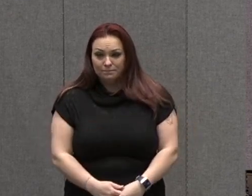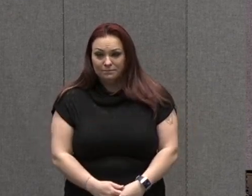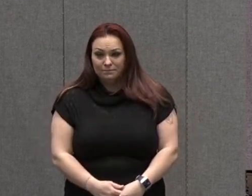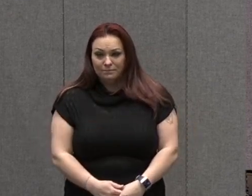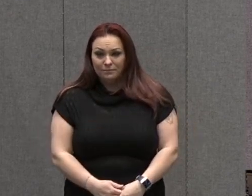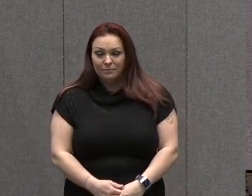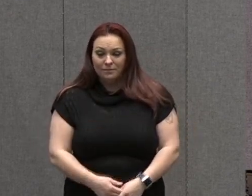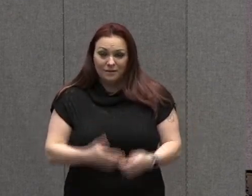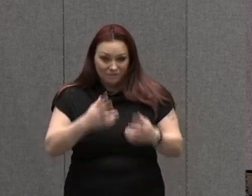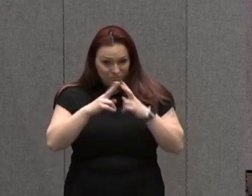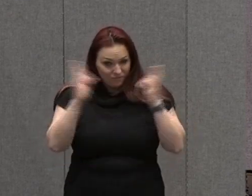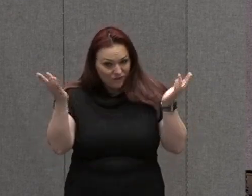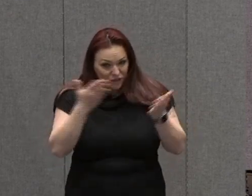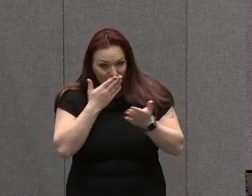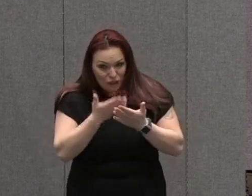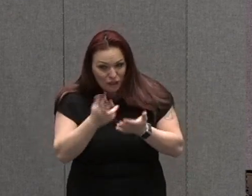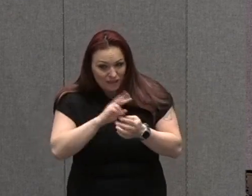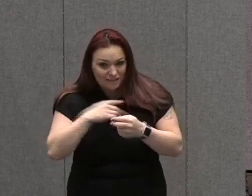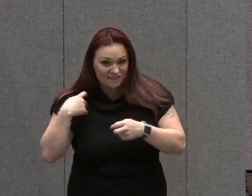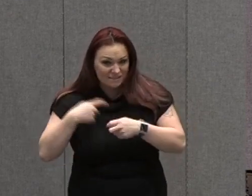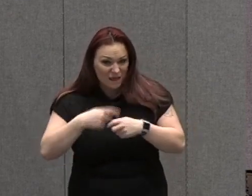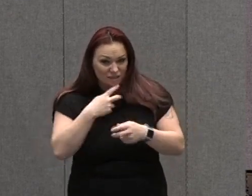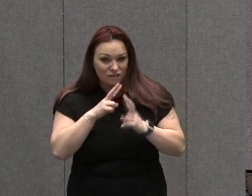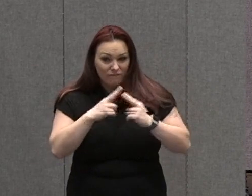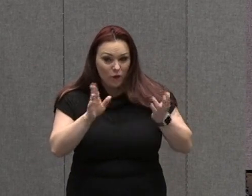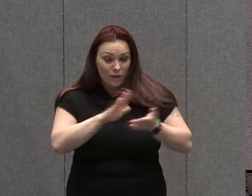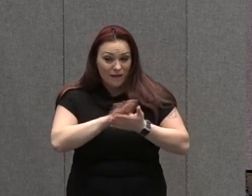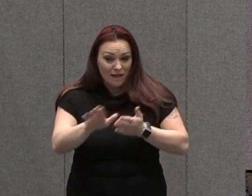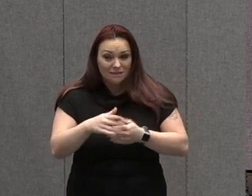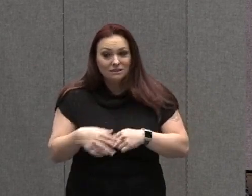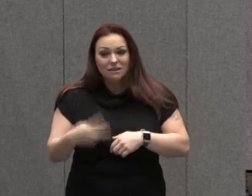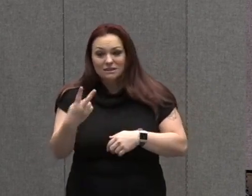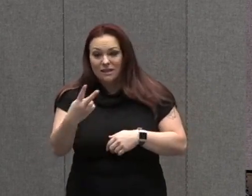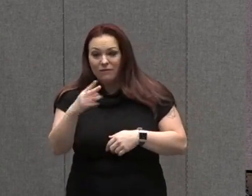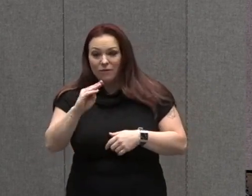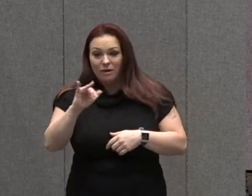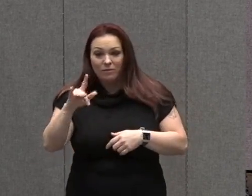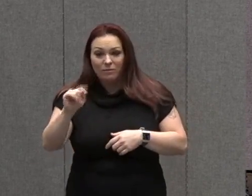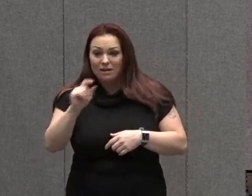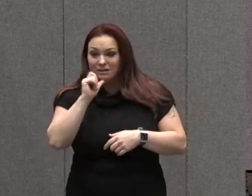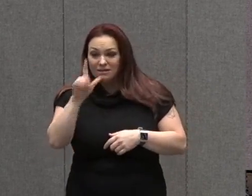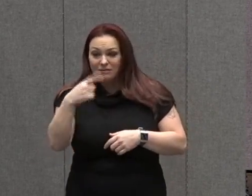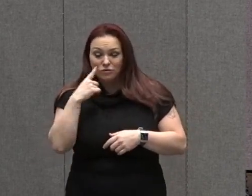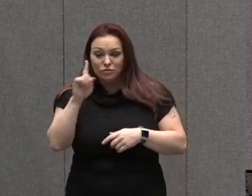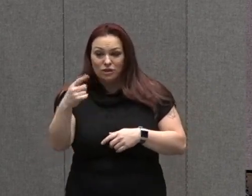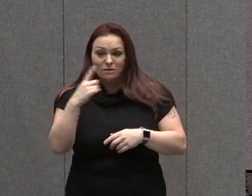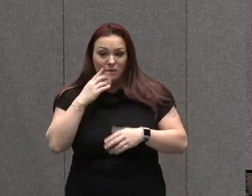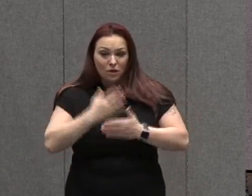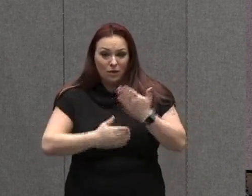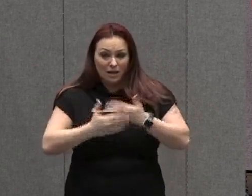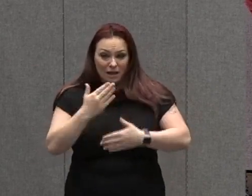Muy bien very nice! And you could try it with different mallets too, it doesn't have to be just your hands. Let's look at the next category.